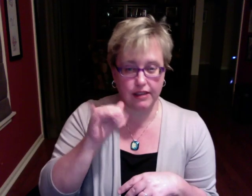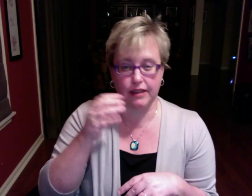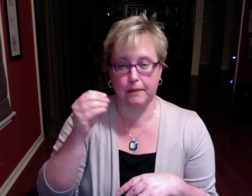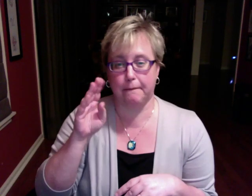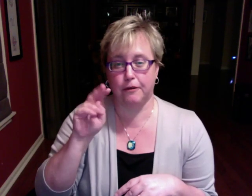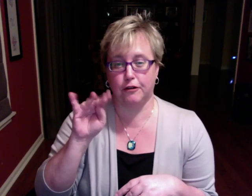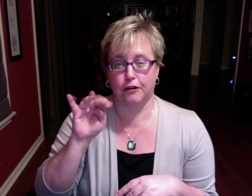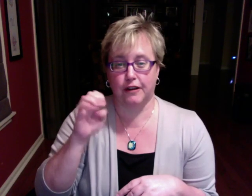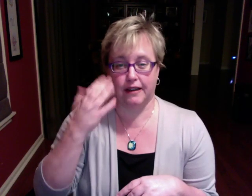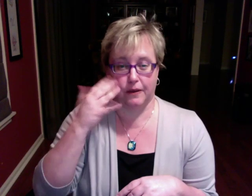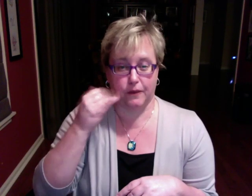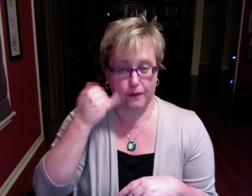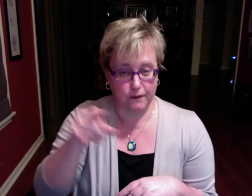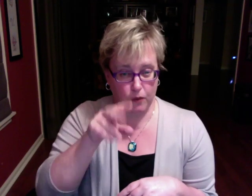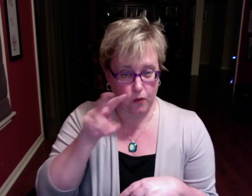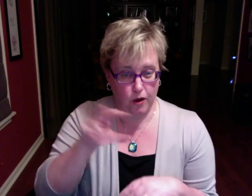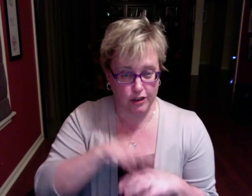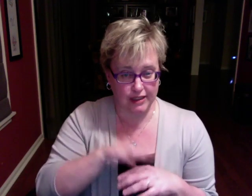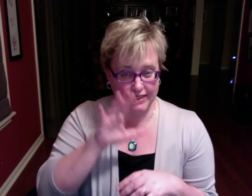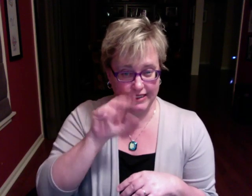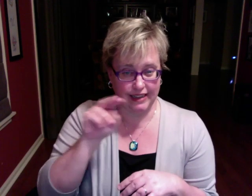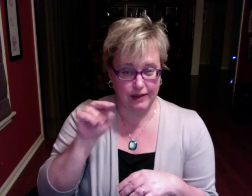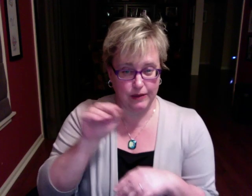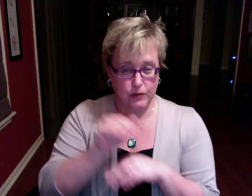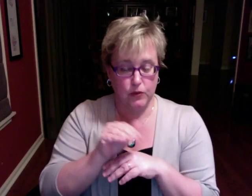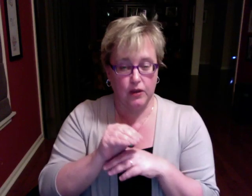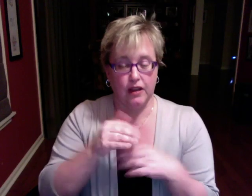Hillary and Bernie. Did you watch it on CNN?